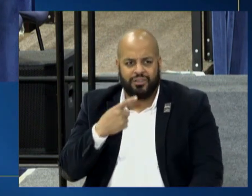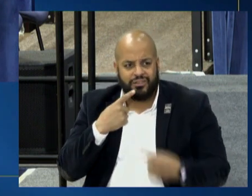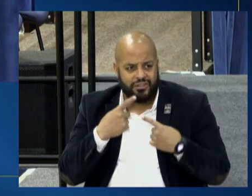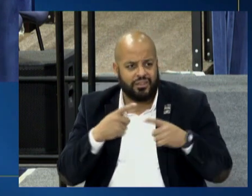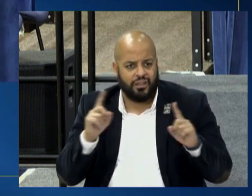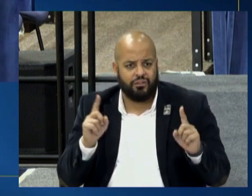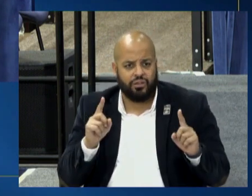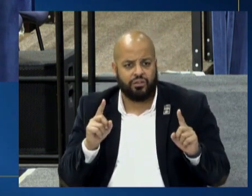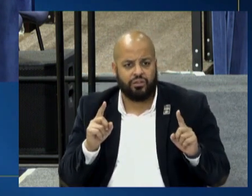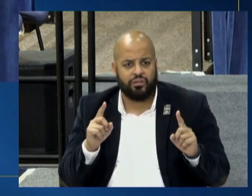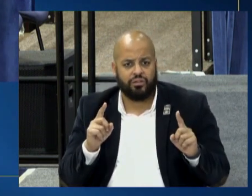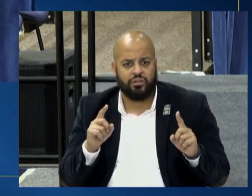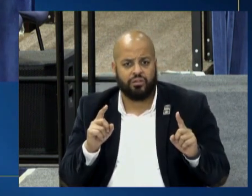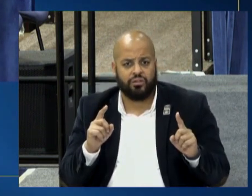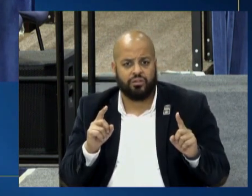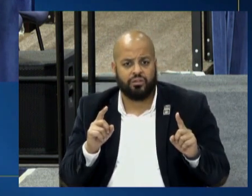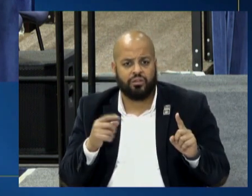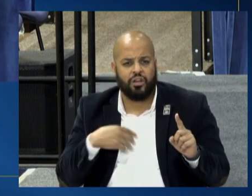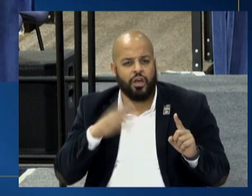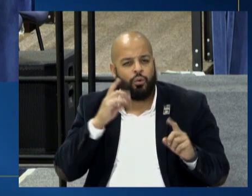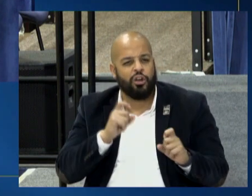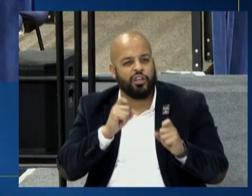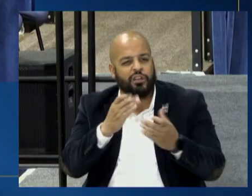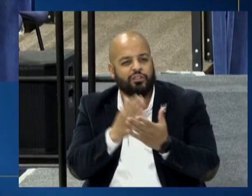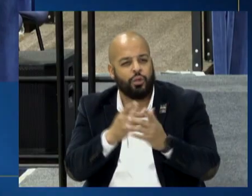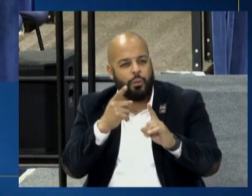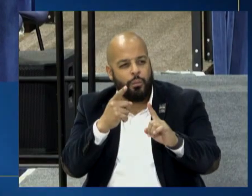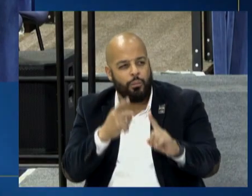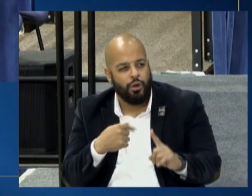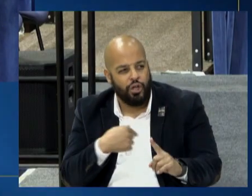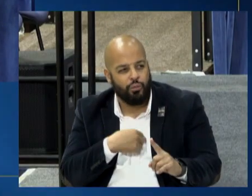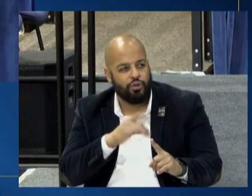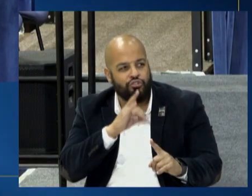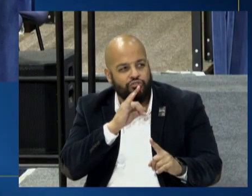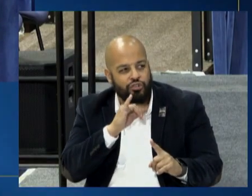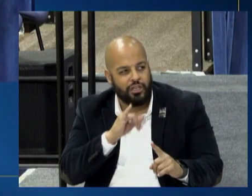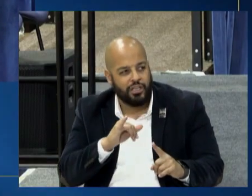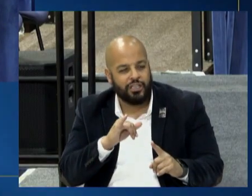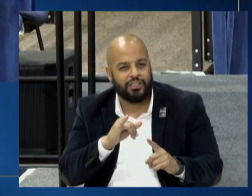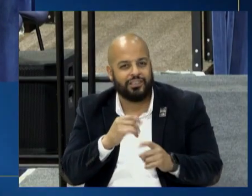Let's think about a few data points that we have really started to put resources and activities